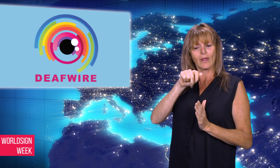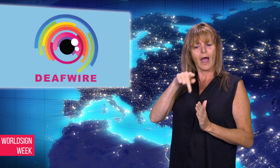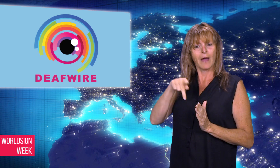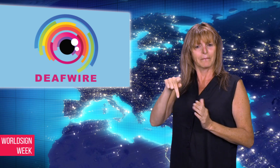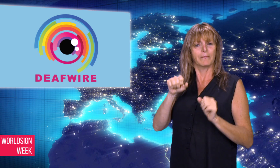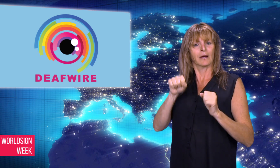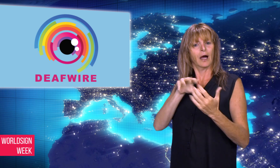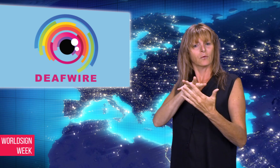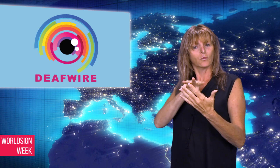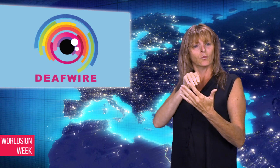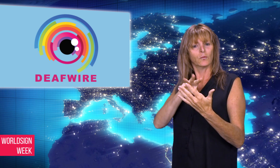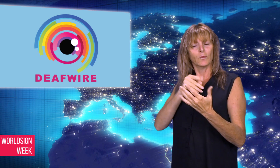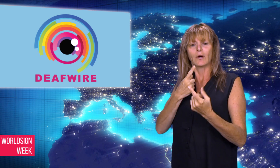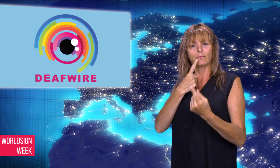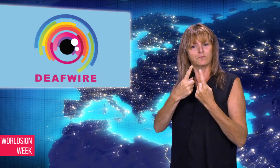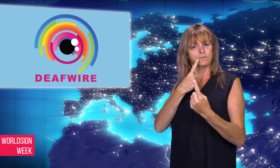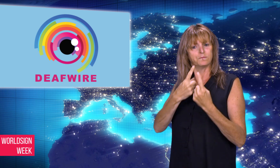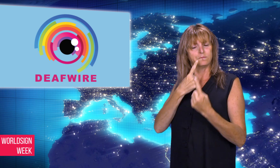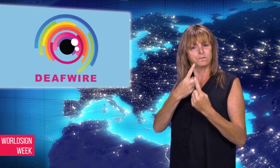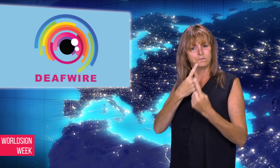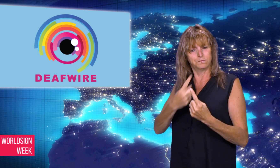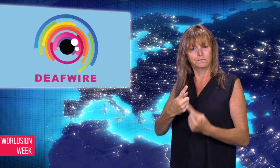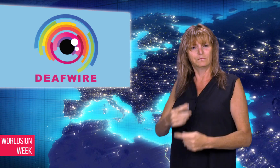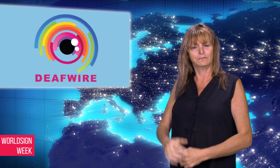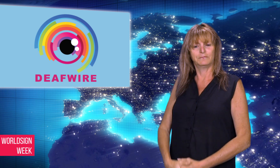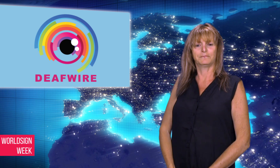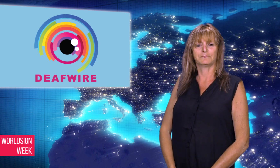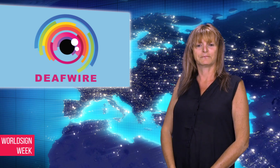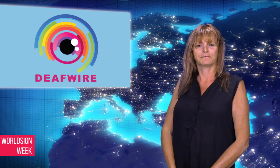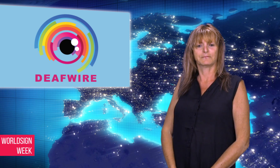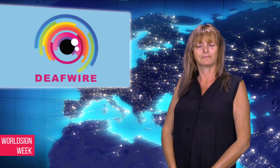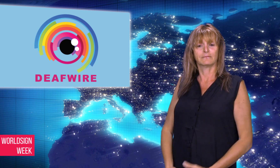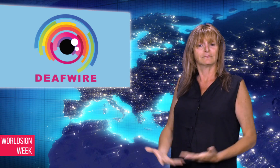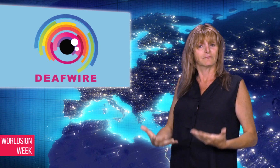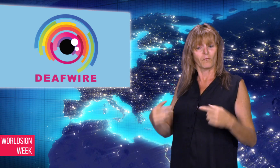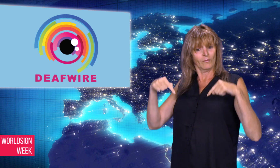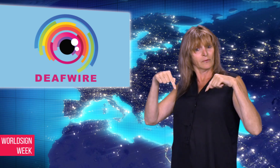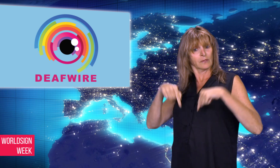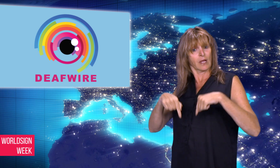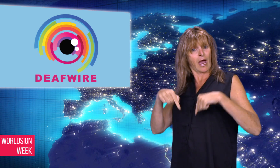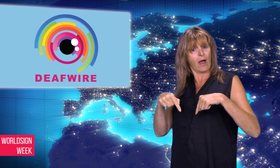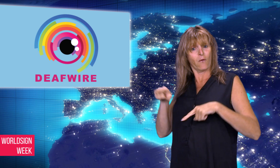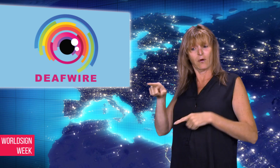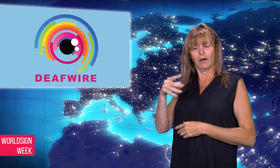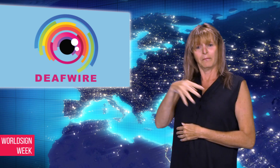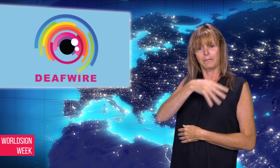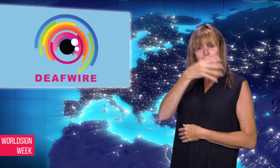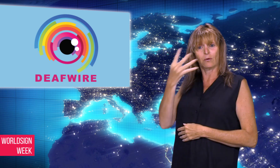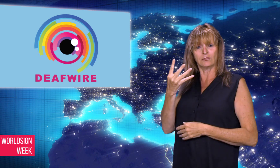would enable for example reporters to